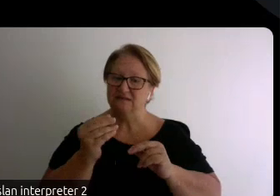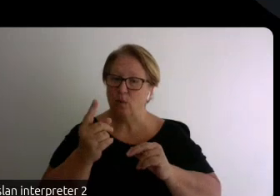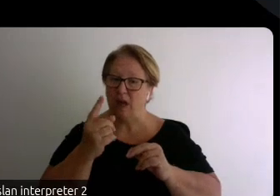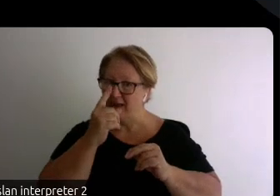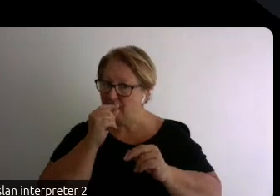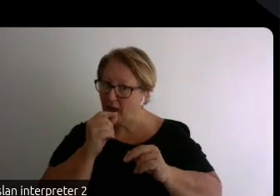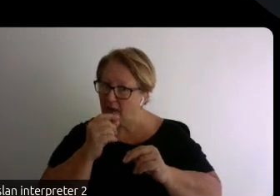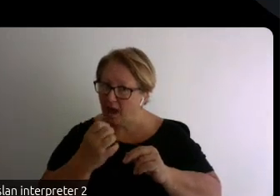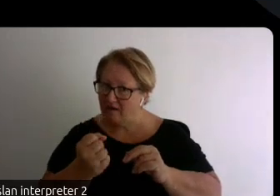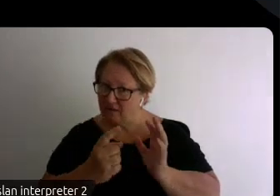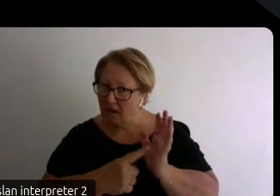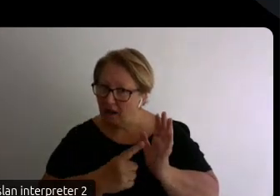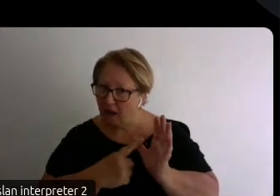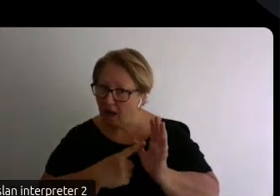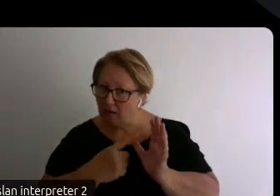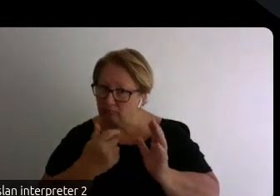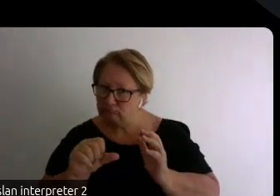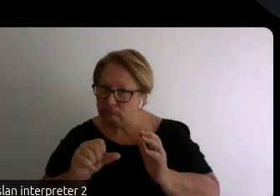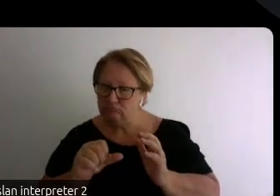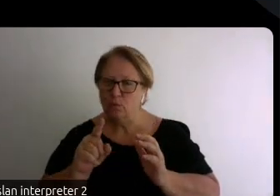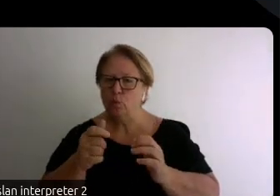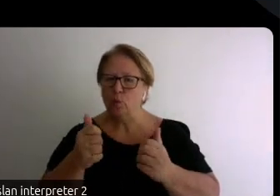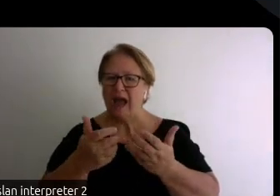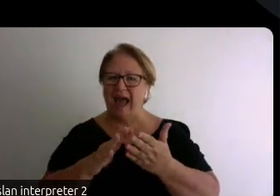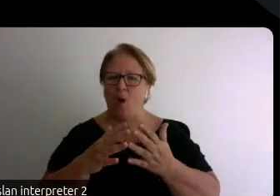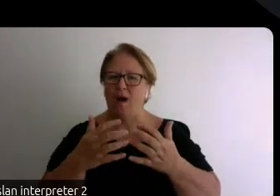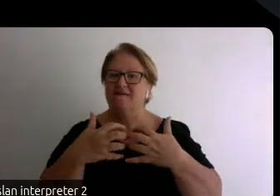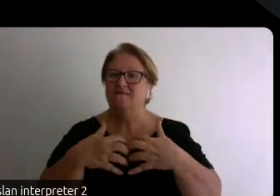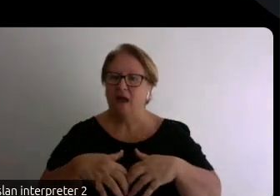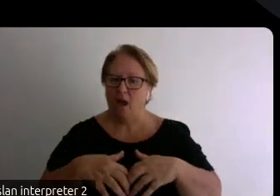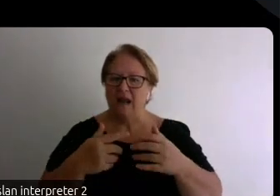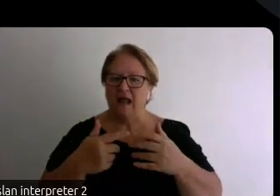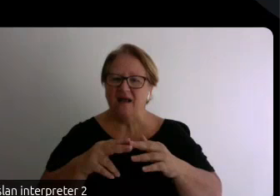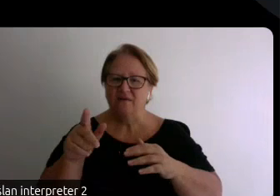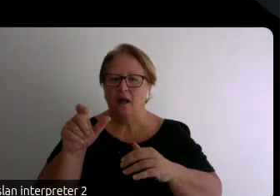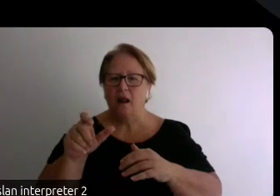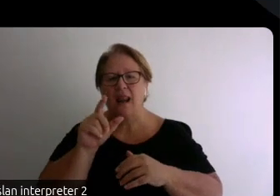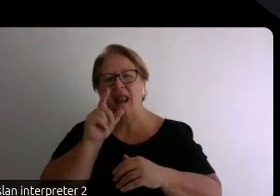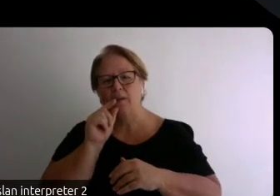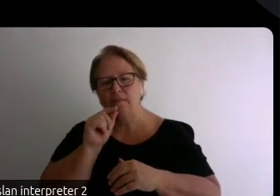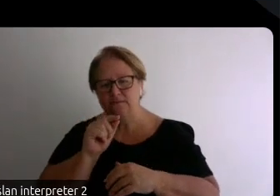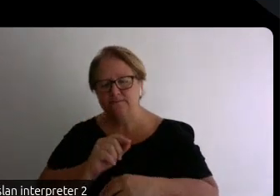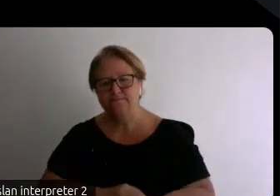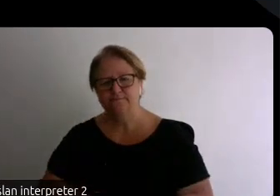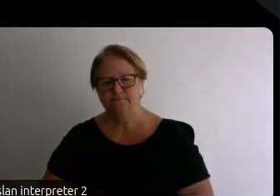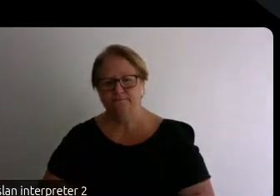good place to start in figuring out whether or not a client will be eligible for legal aid. There's